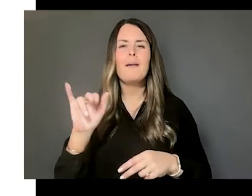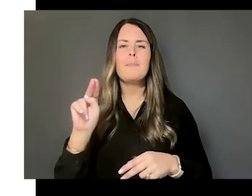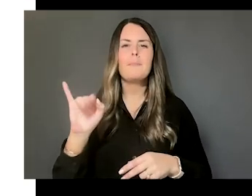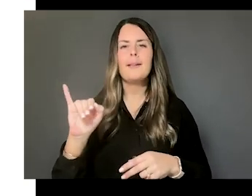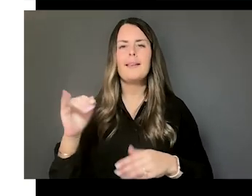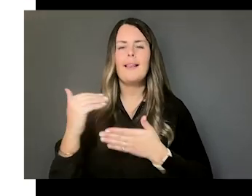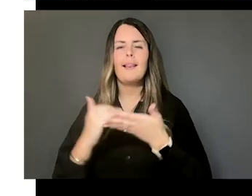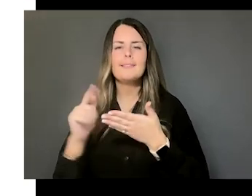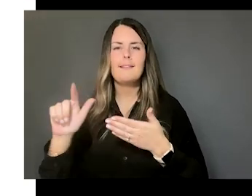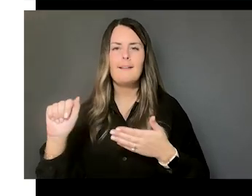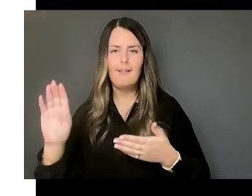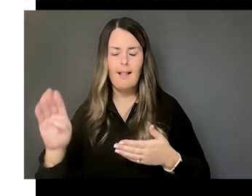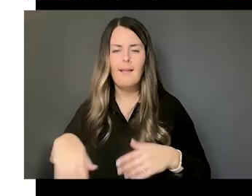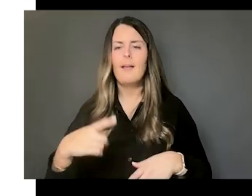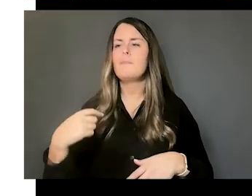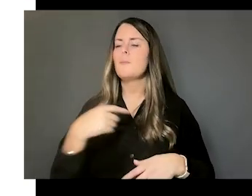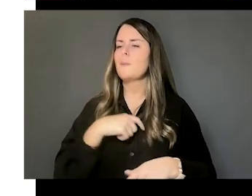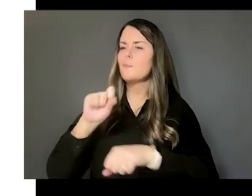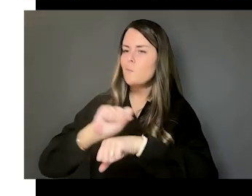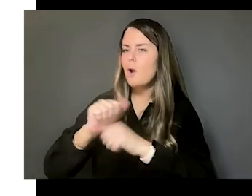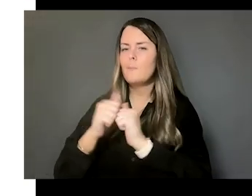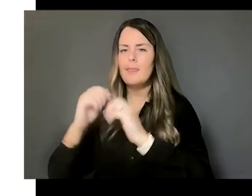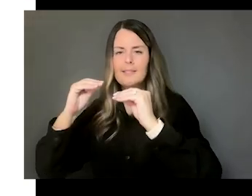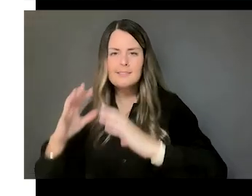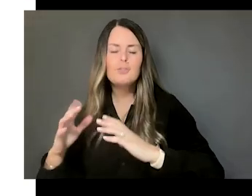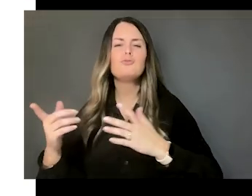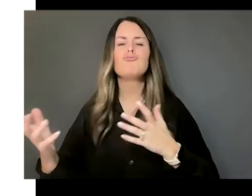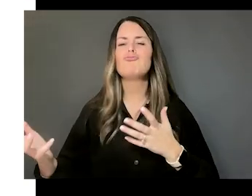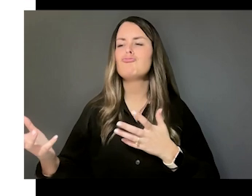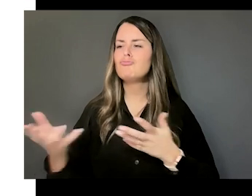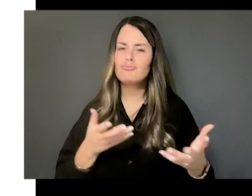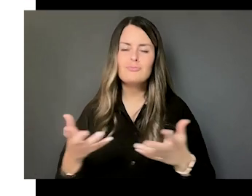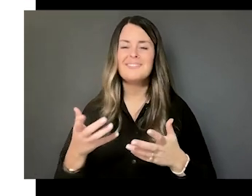So we are co-planning with the teacher. And again, we just had one this week.